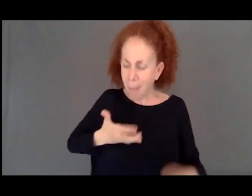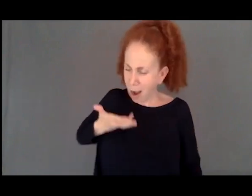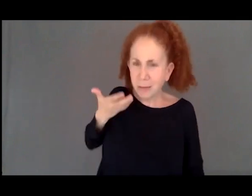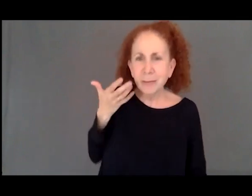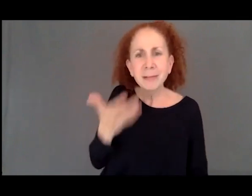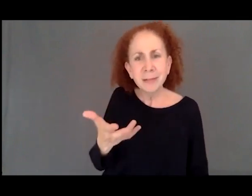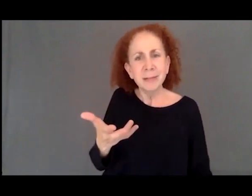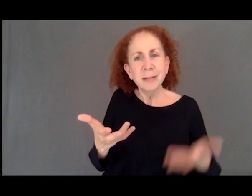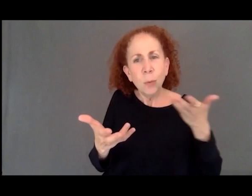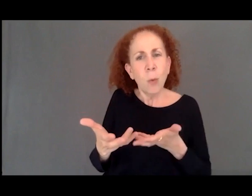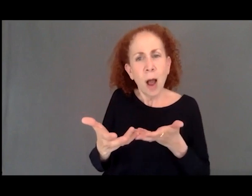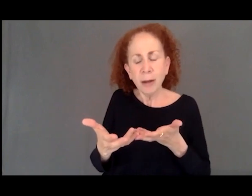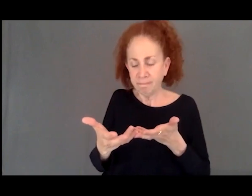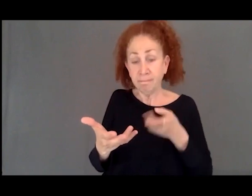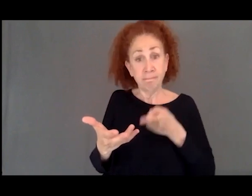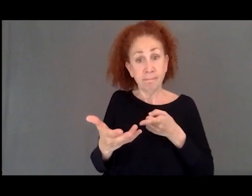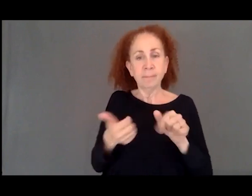what my voice is, and to stick with it.